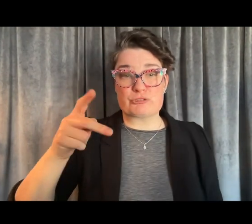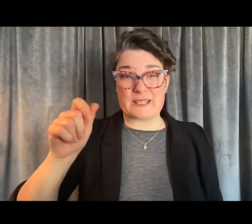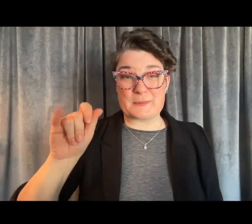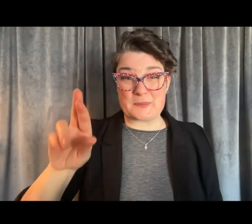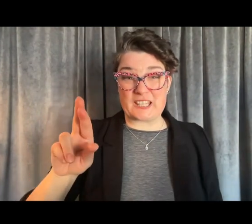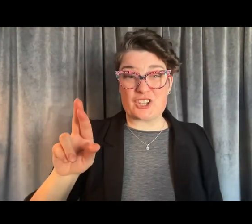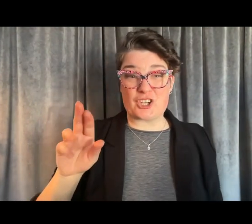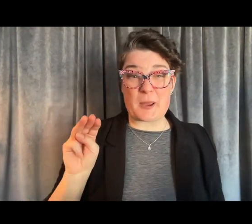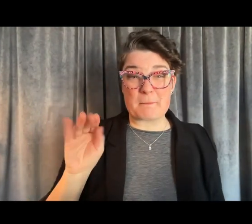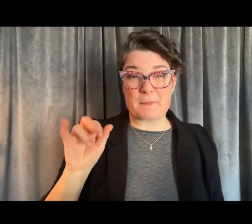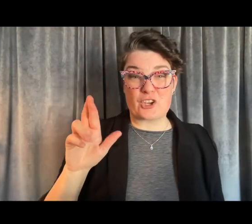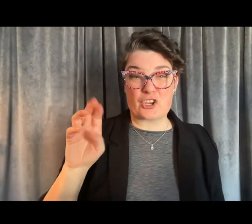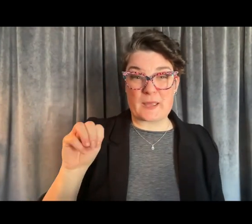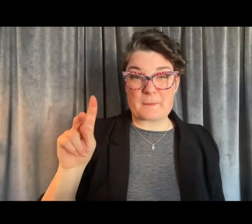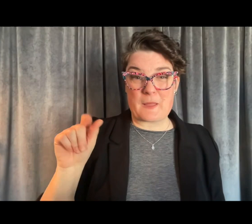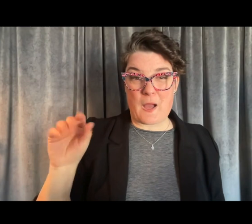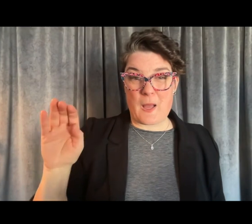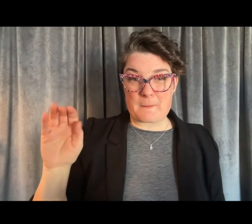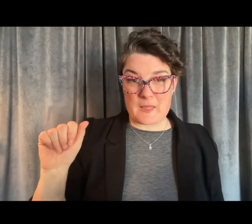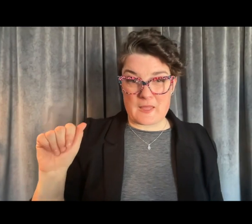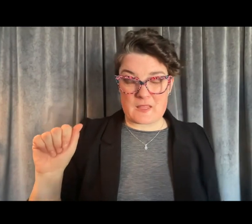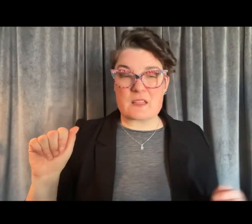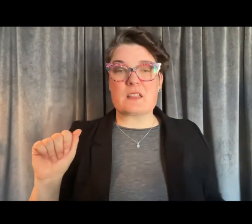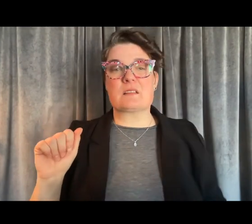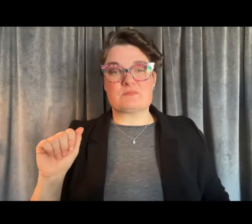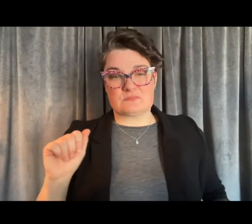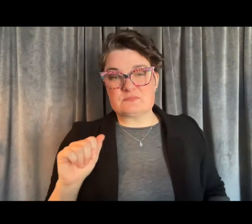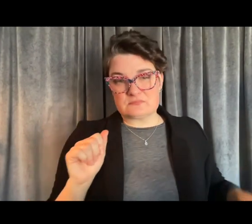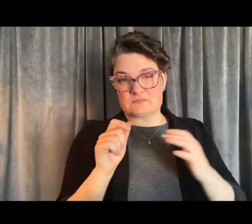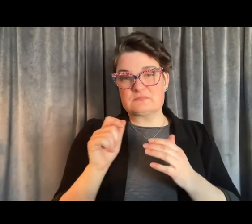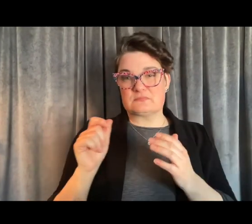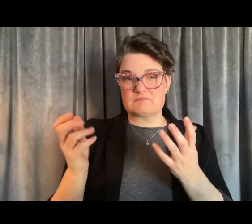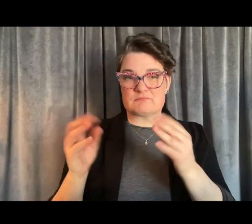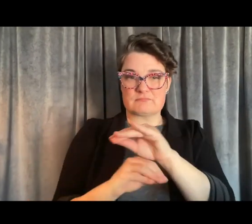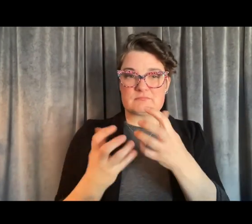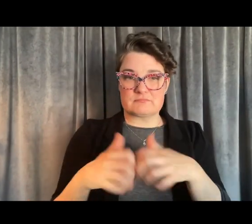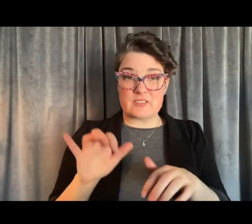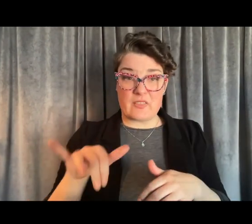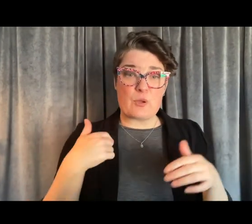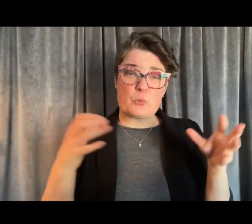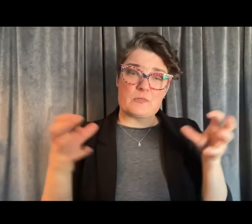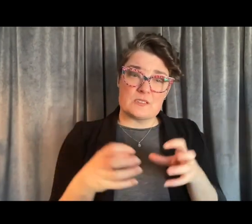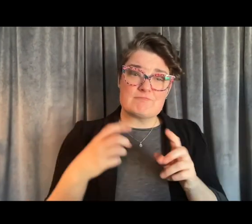We meet monthly on the full moon and study that together and it's super cute